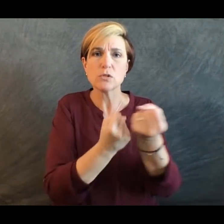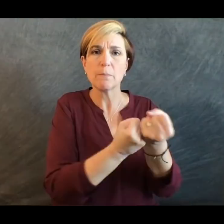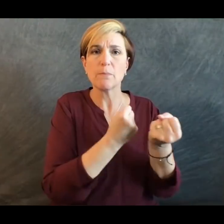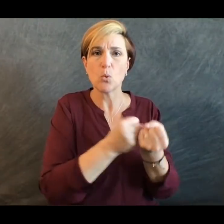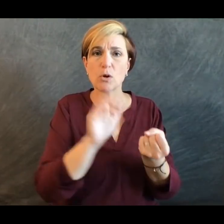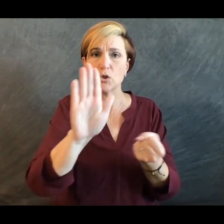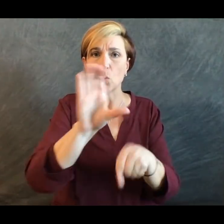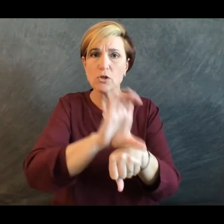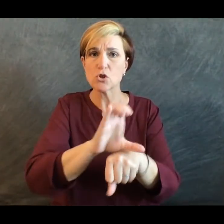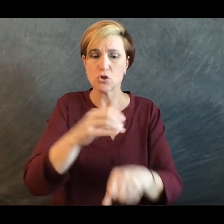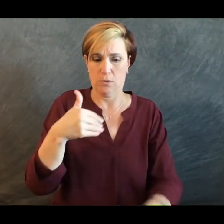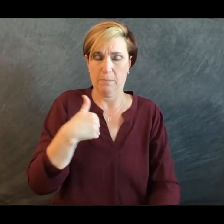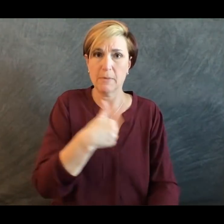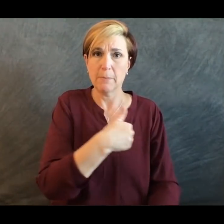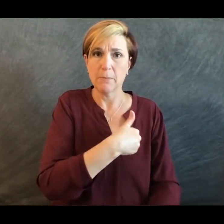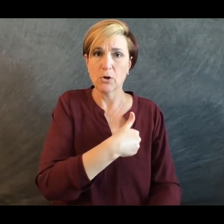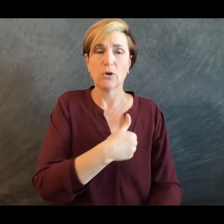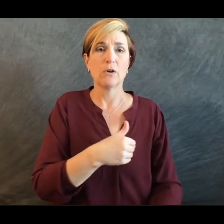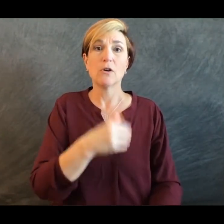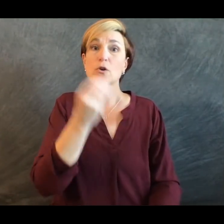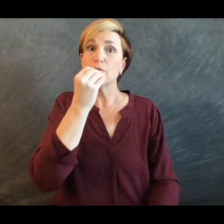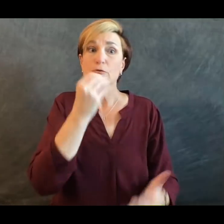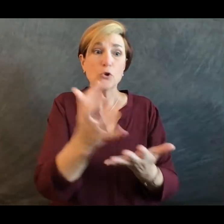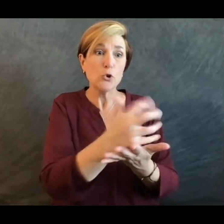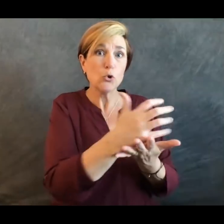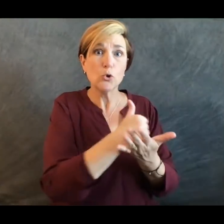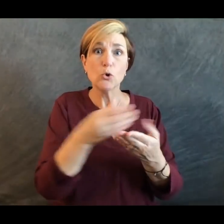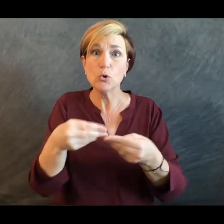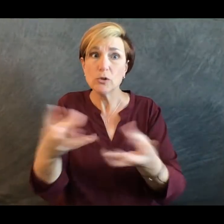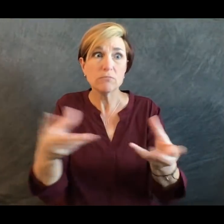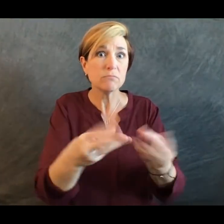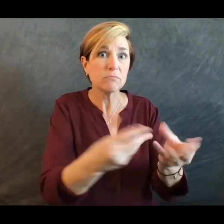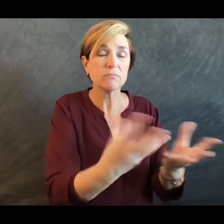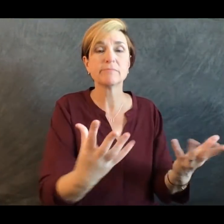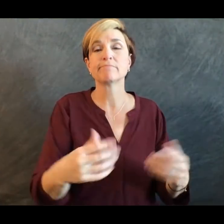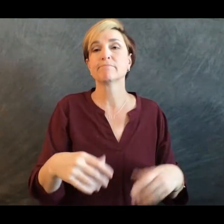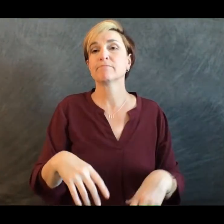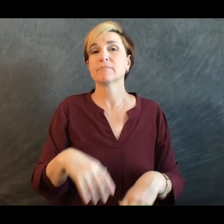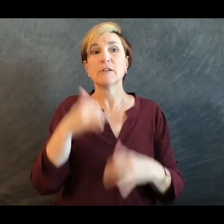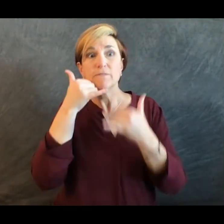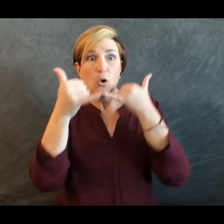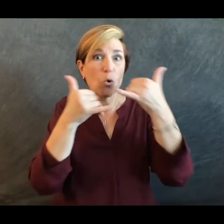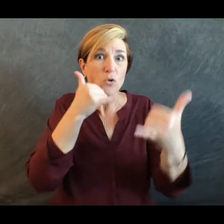been food drives there have been phone calls and ministry has continued and we